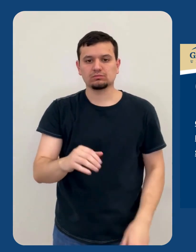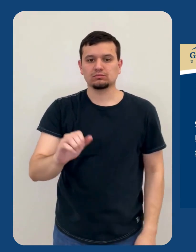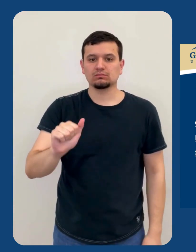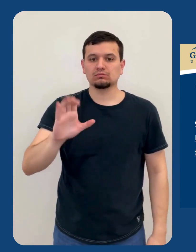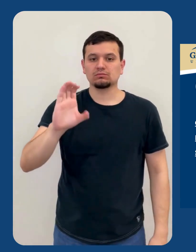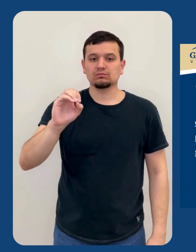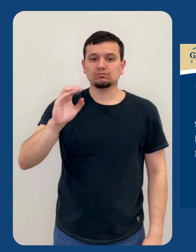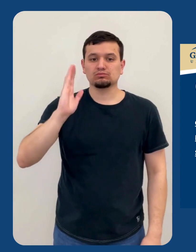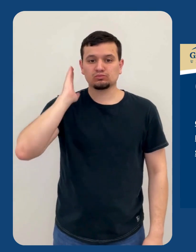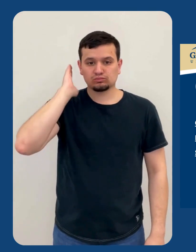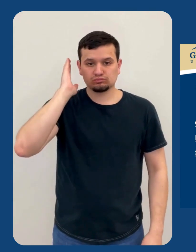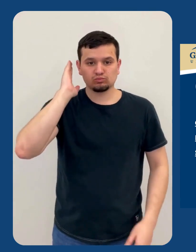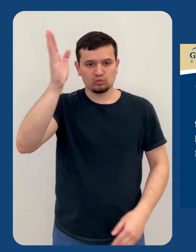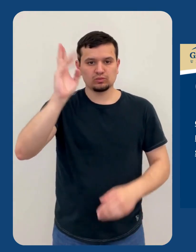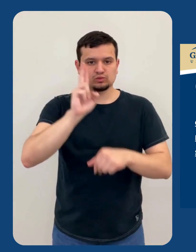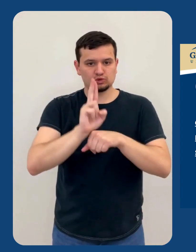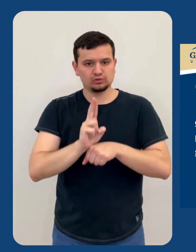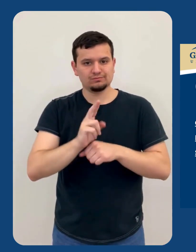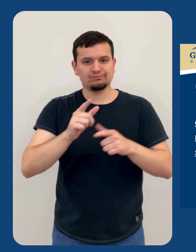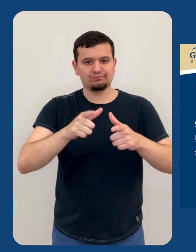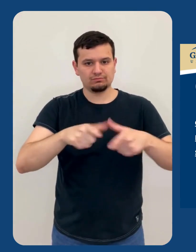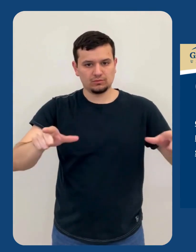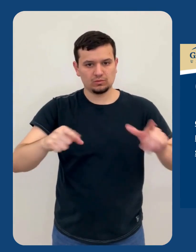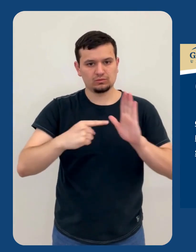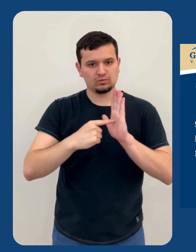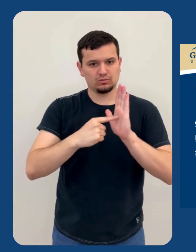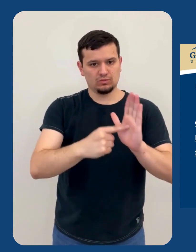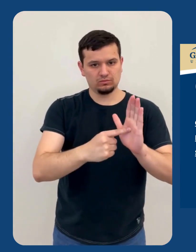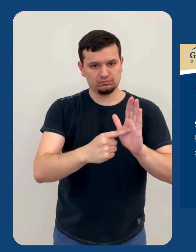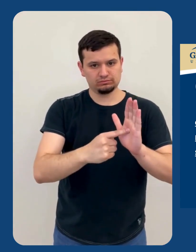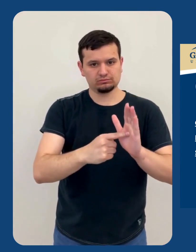ACE uses language models.